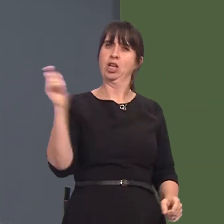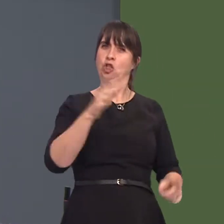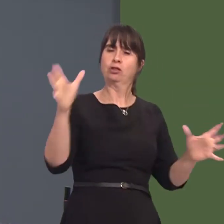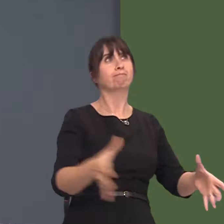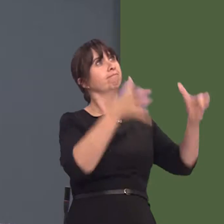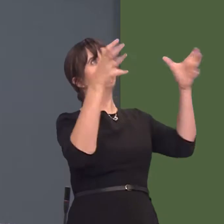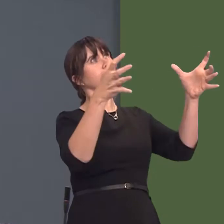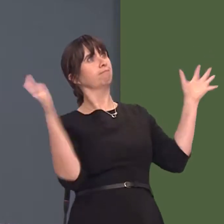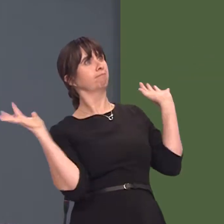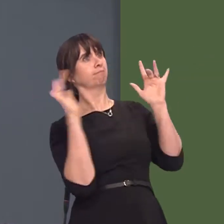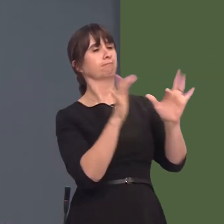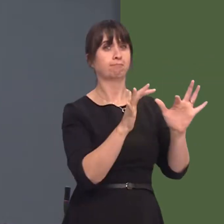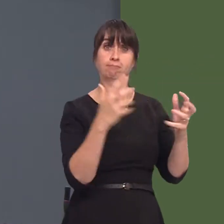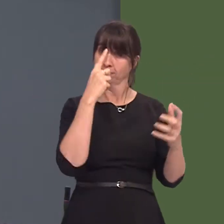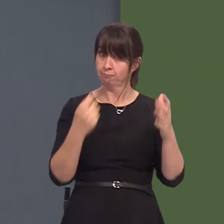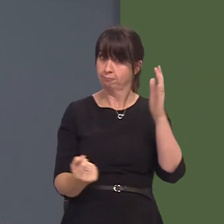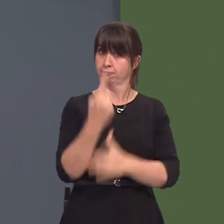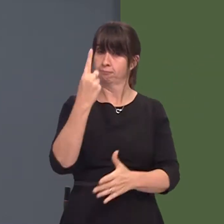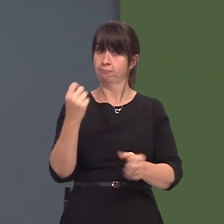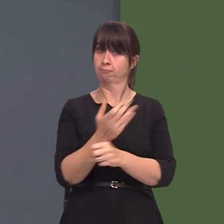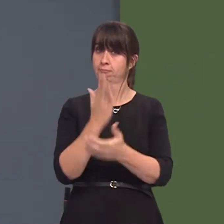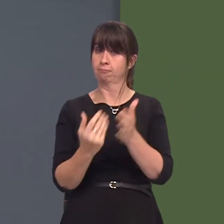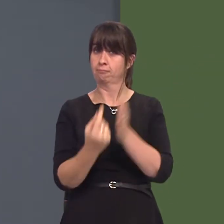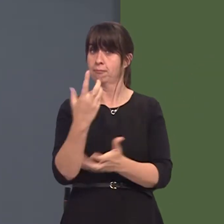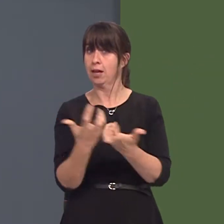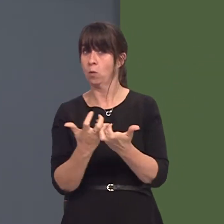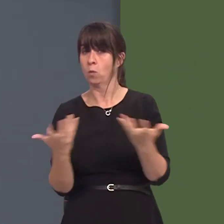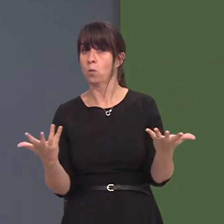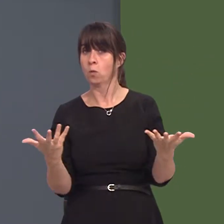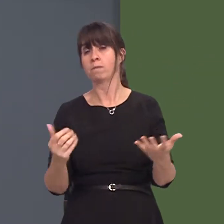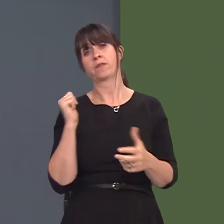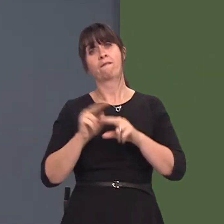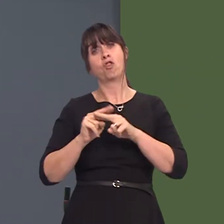to make it happen and make it a reality, on Friday I was able to take the time to visit